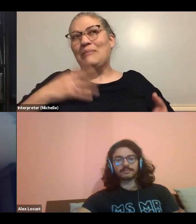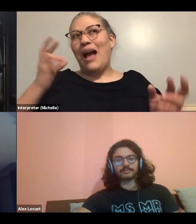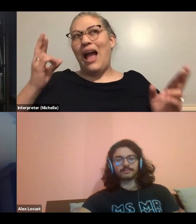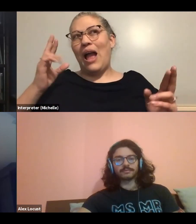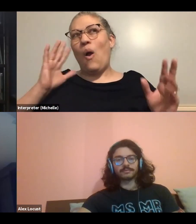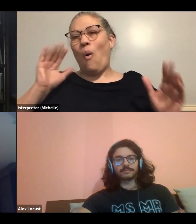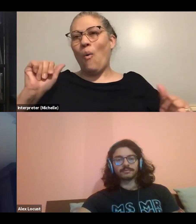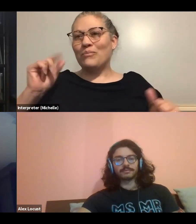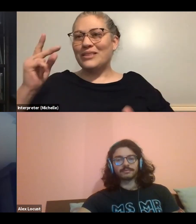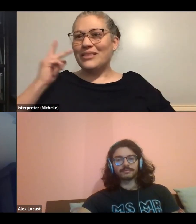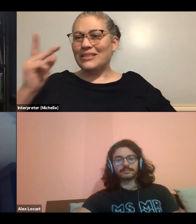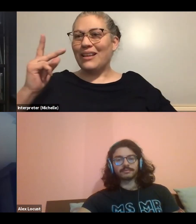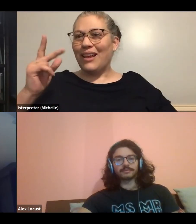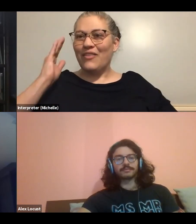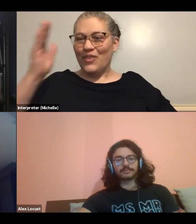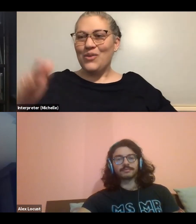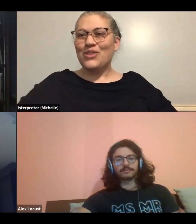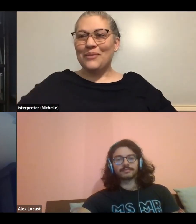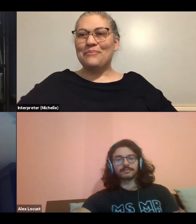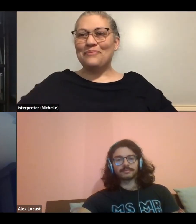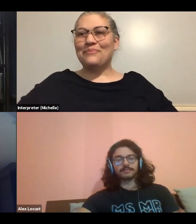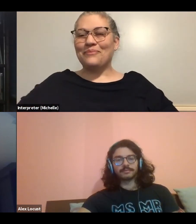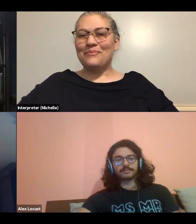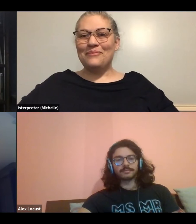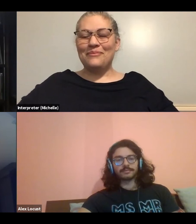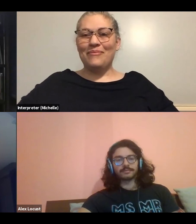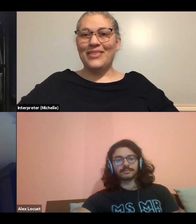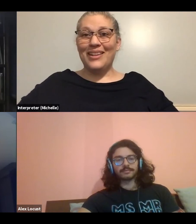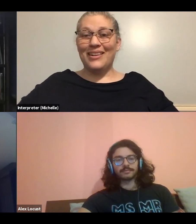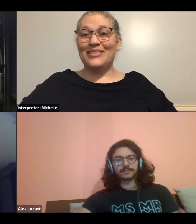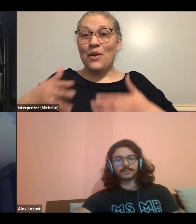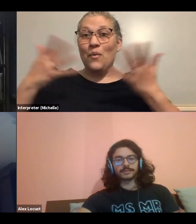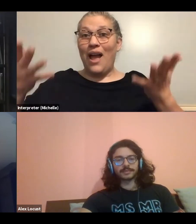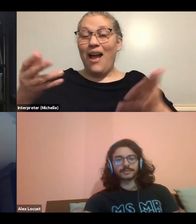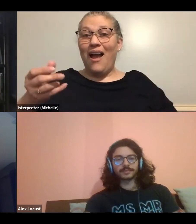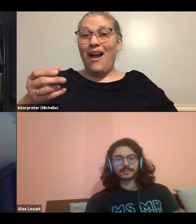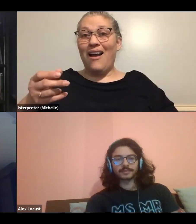Emily Beitiks: And said oh you're obviously not offering in person workshops, can they attend on zoom so.